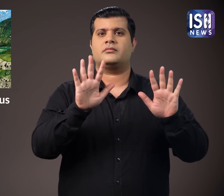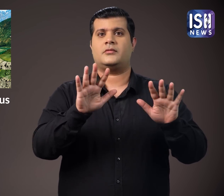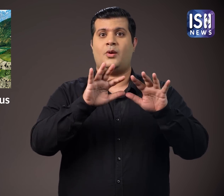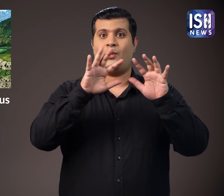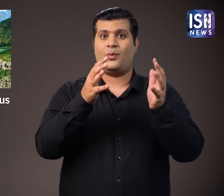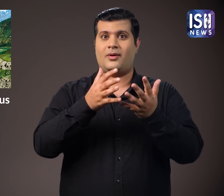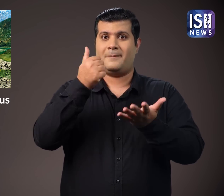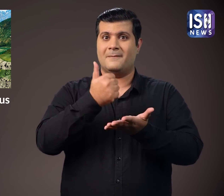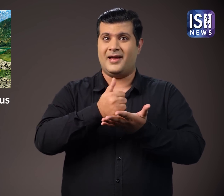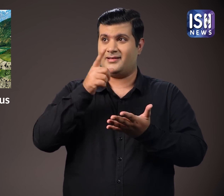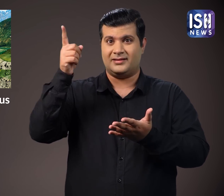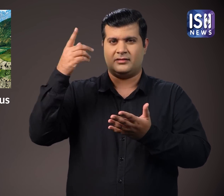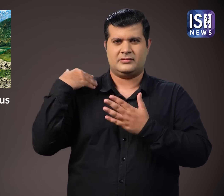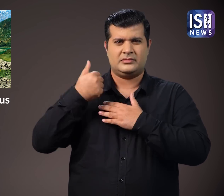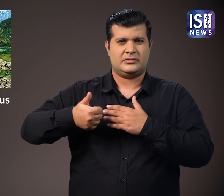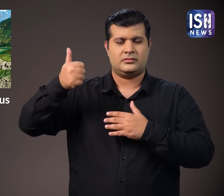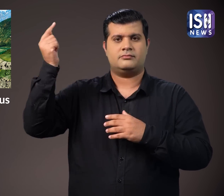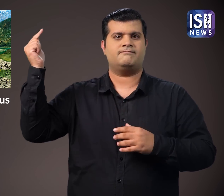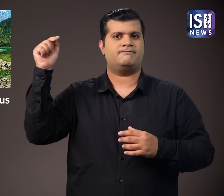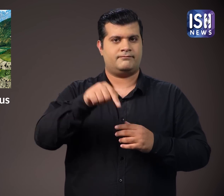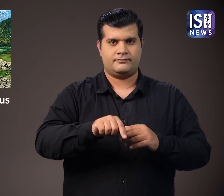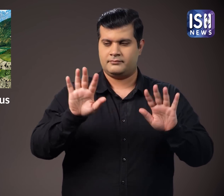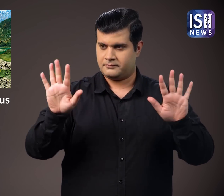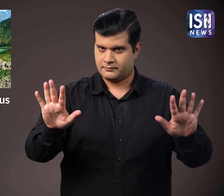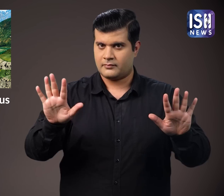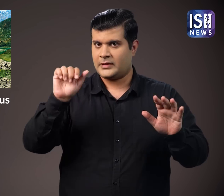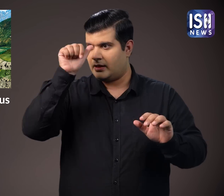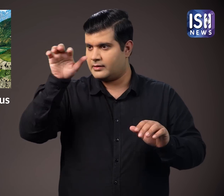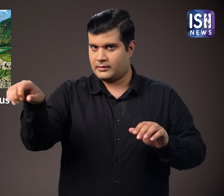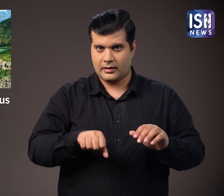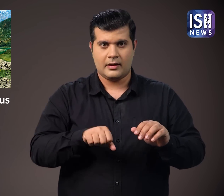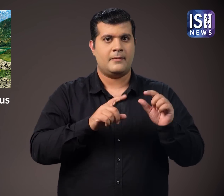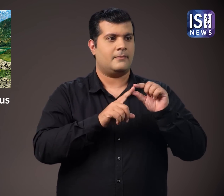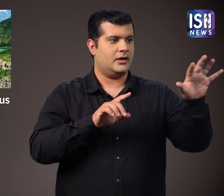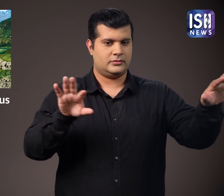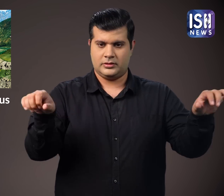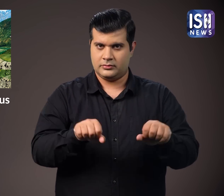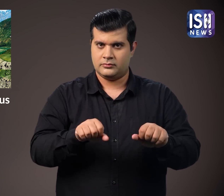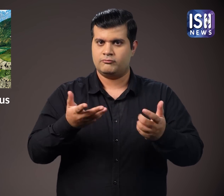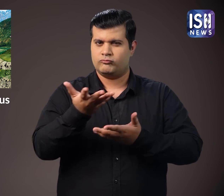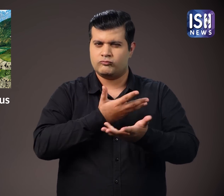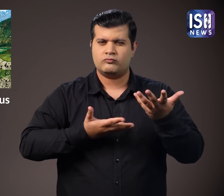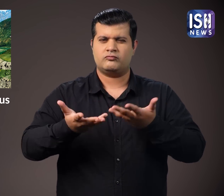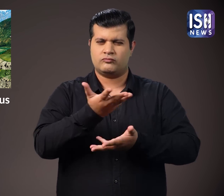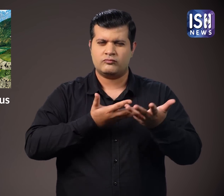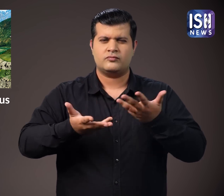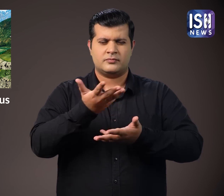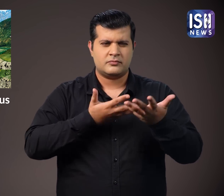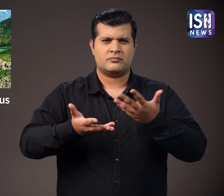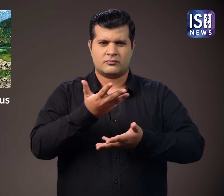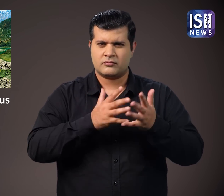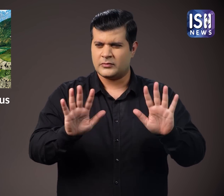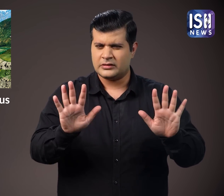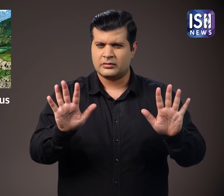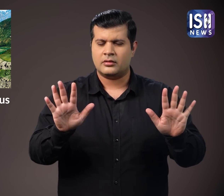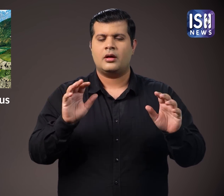World Bank then stepped in to mediate between India and Pakistan, holding extensive discussions on the issue.